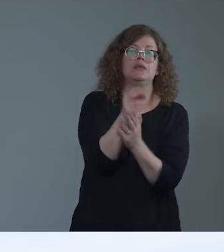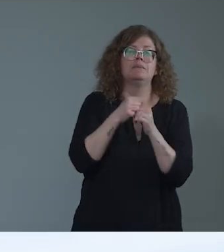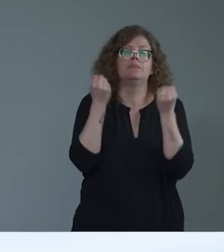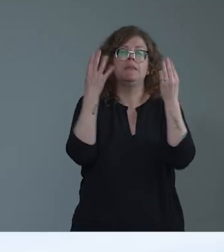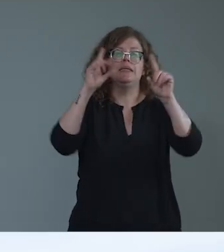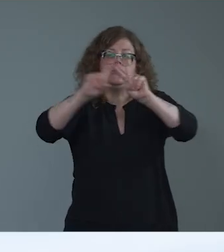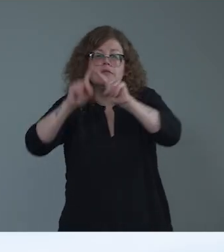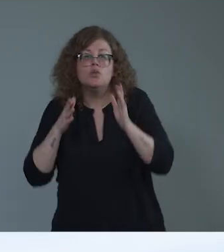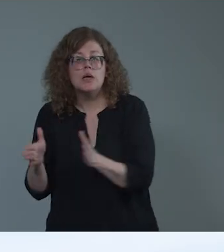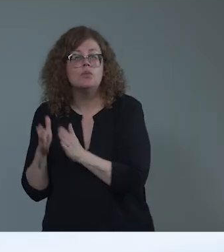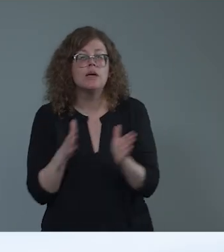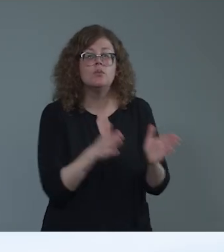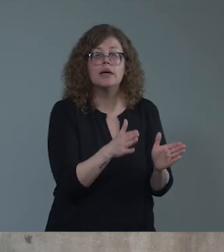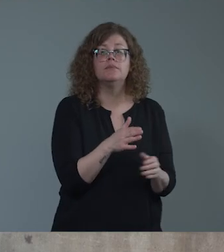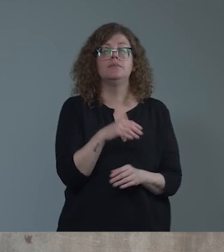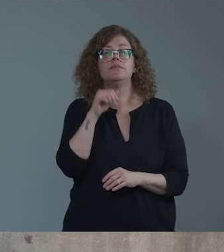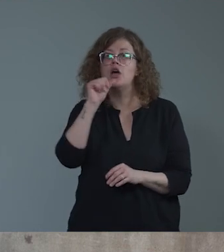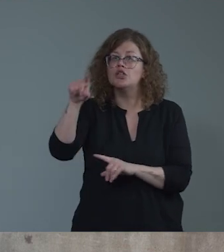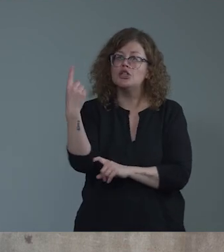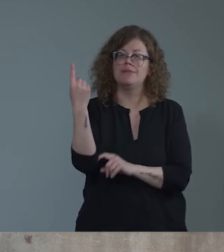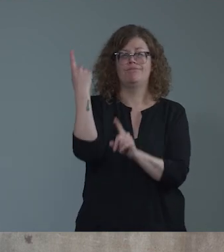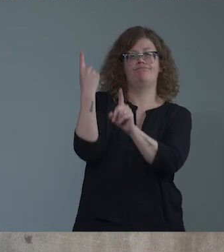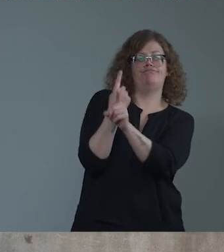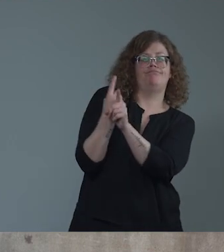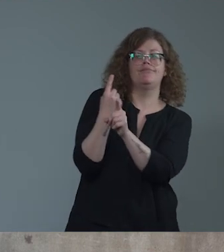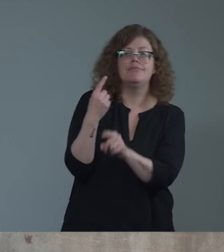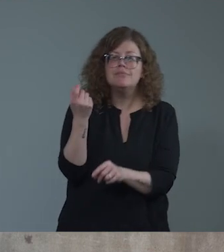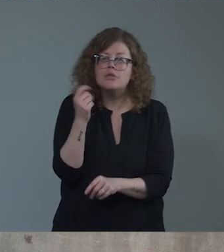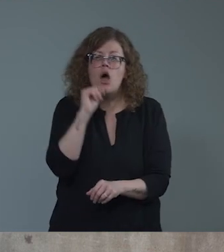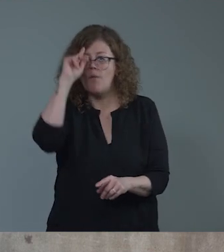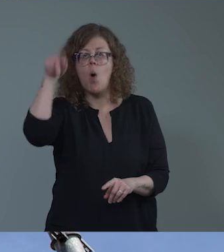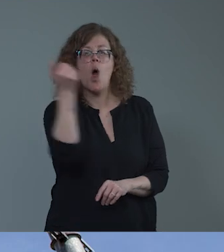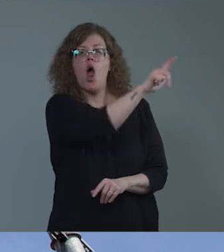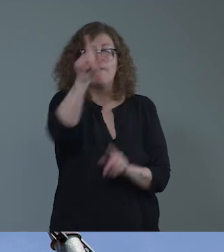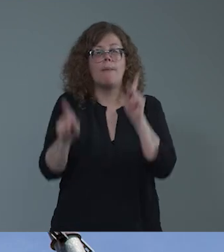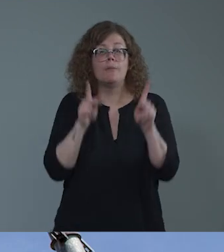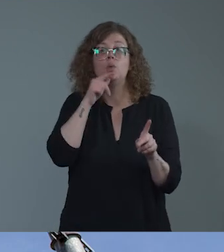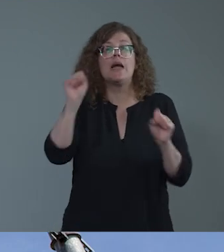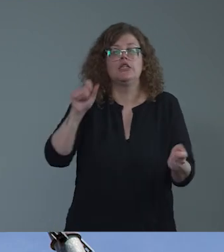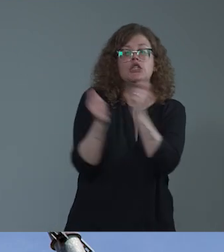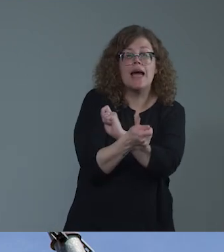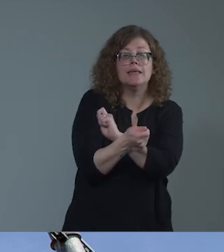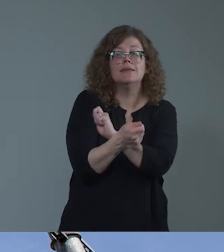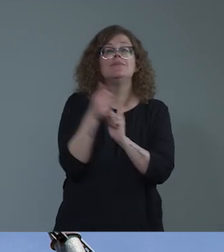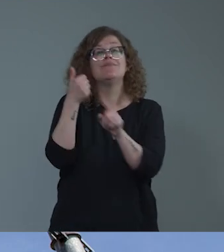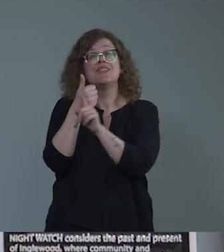It means that we don't have the right to change that artwork in any way. So conservators are very, highly trained in consulting